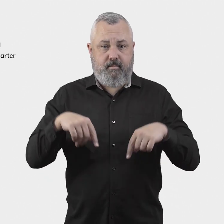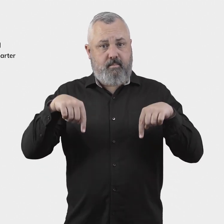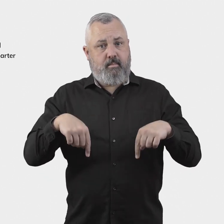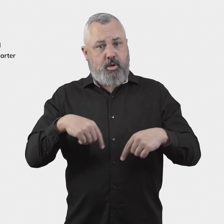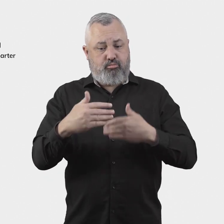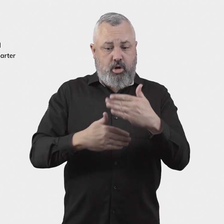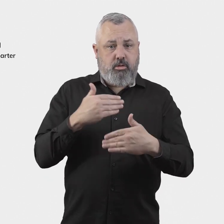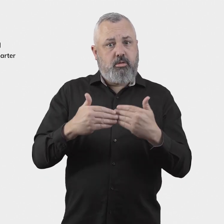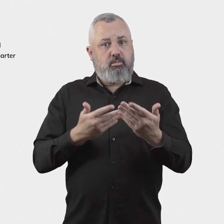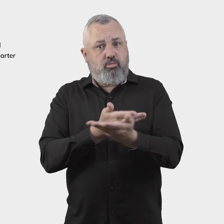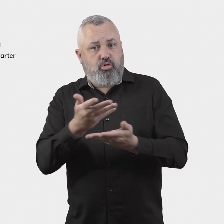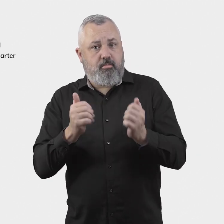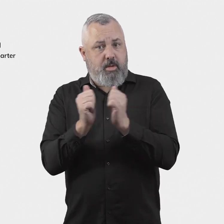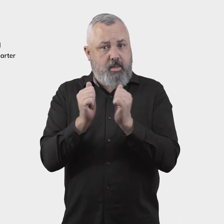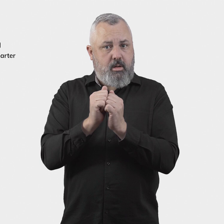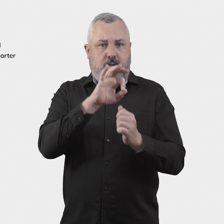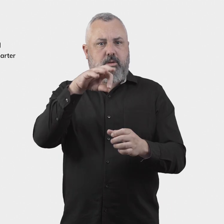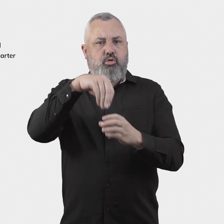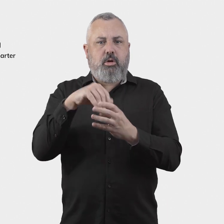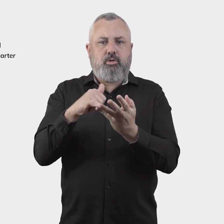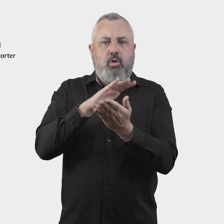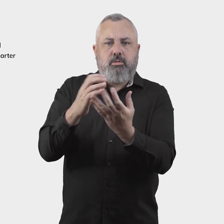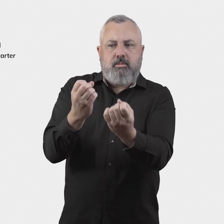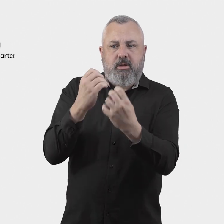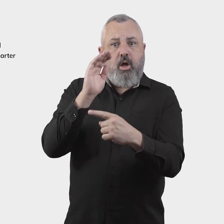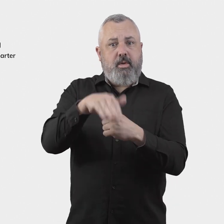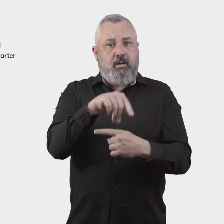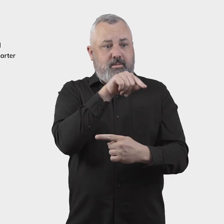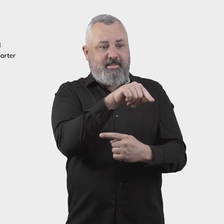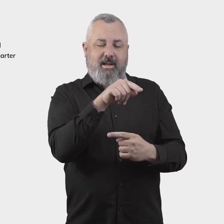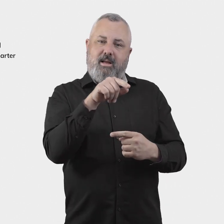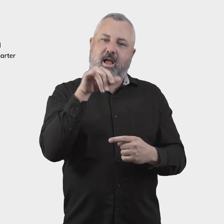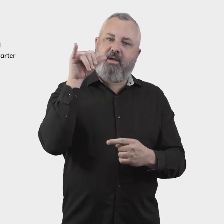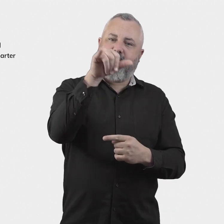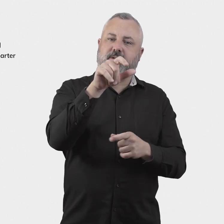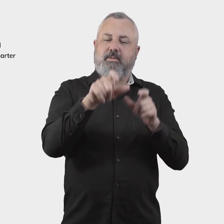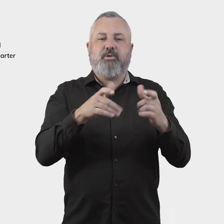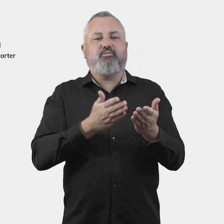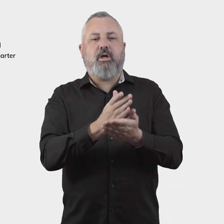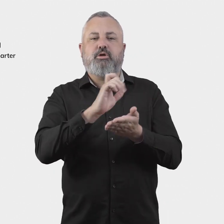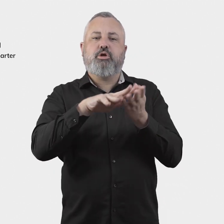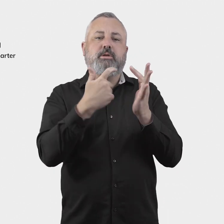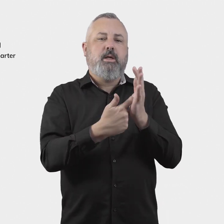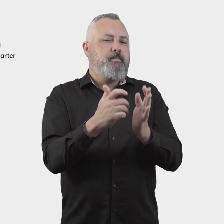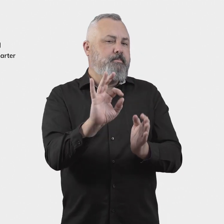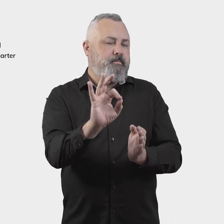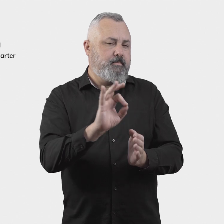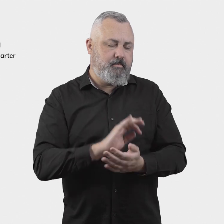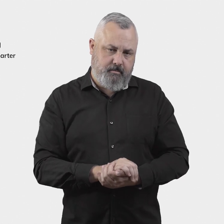This consultation paper is not seeking stakeholder views on the content of the Charter.